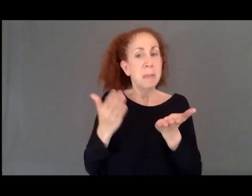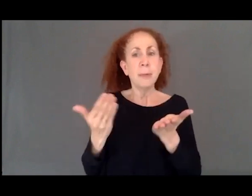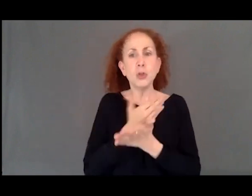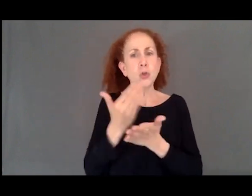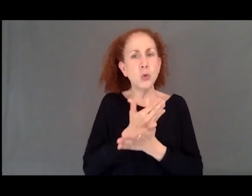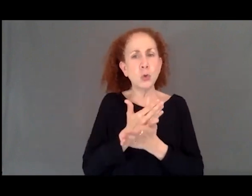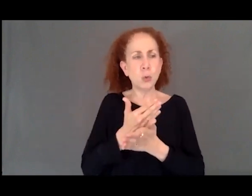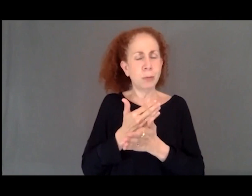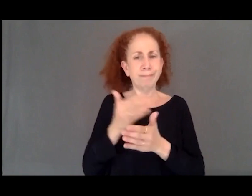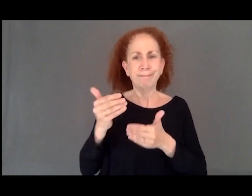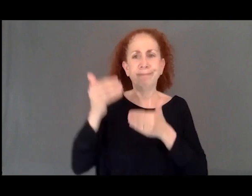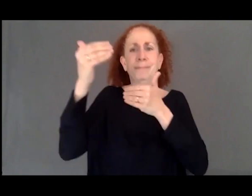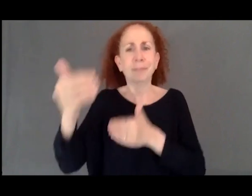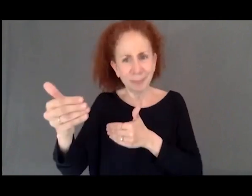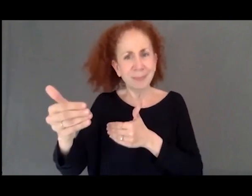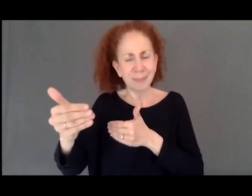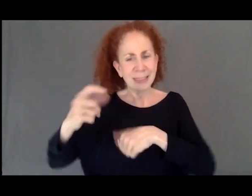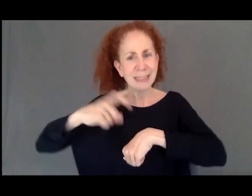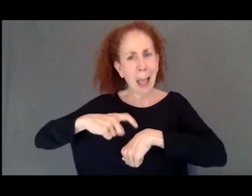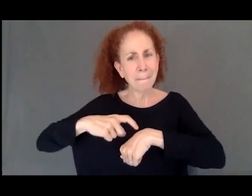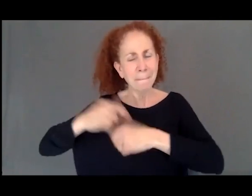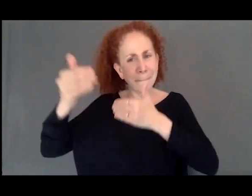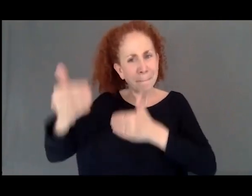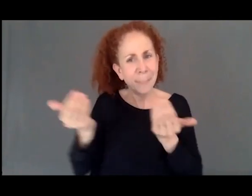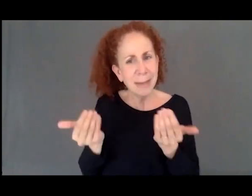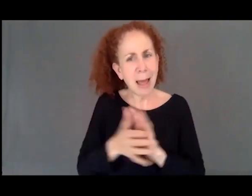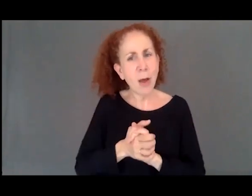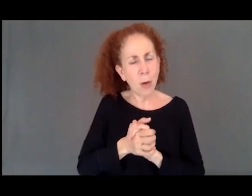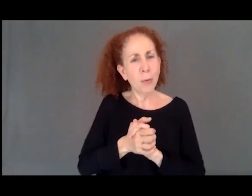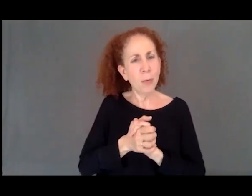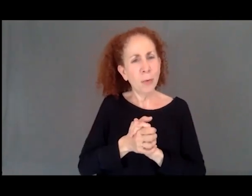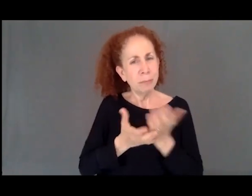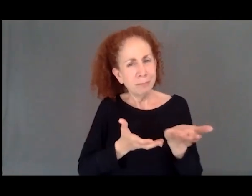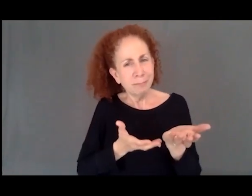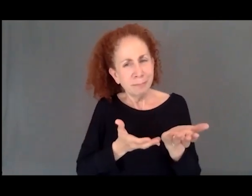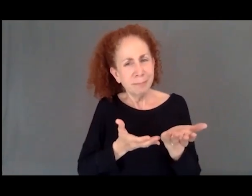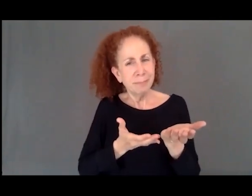a new kind of historical era? And it's global.